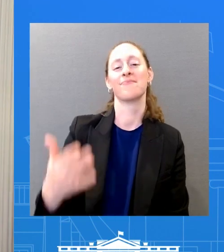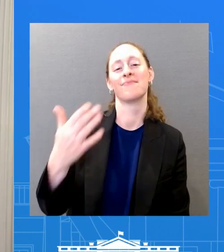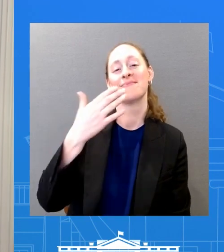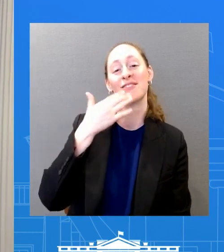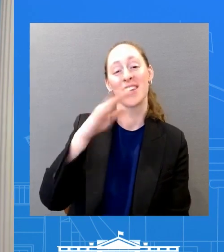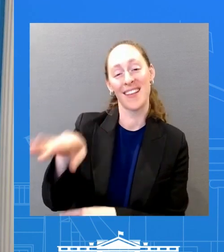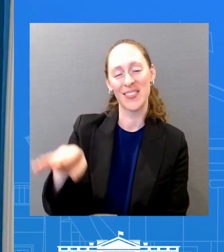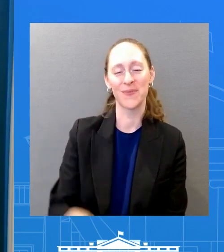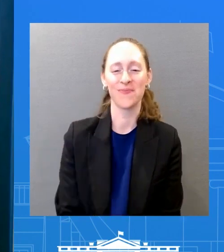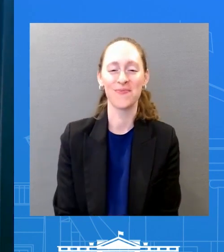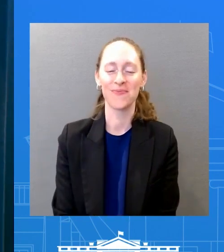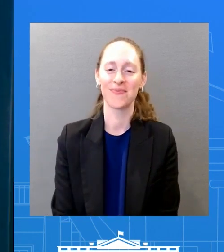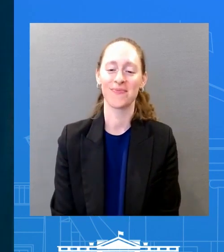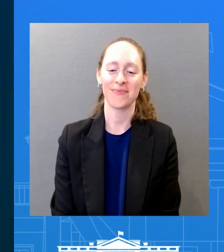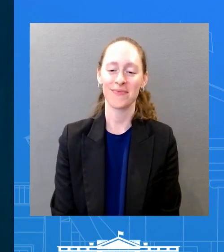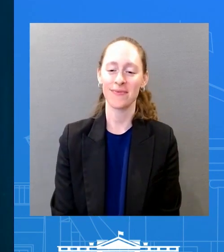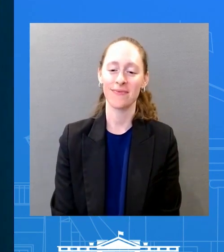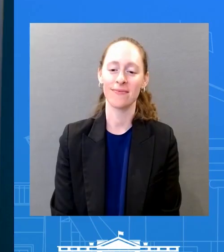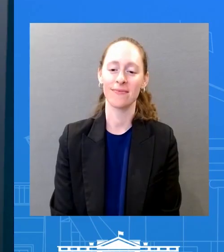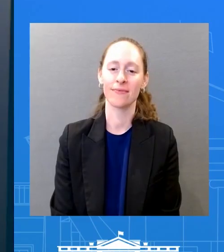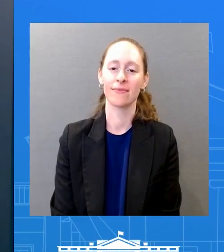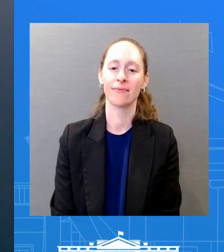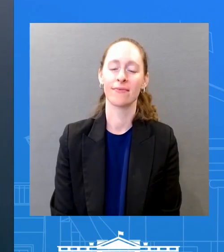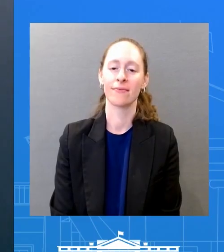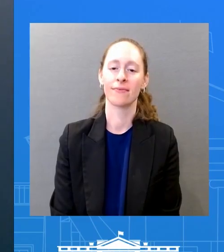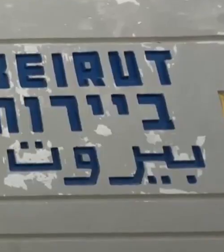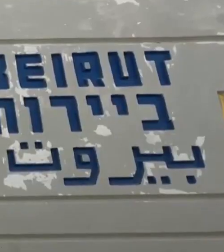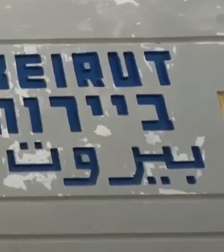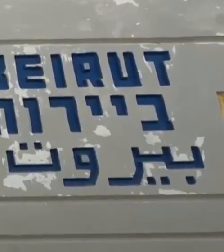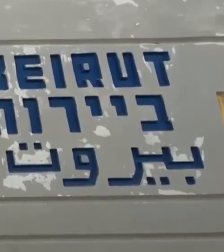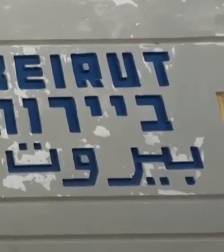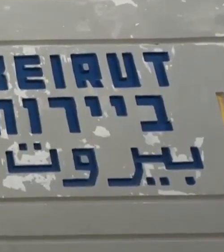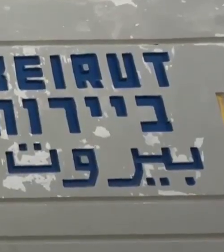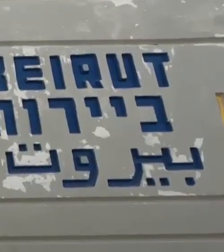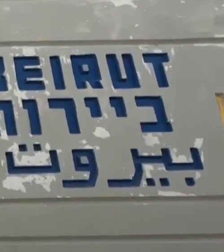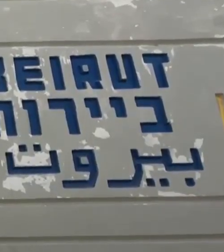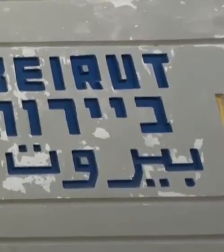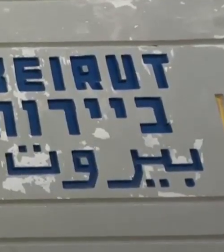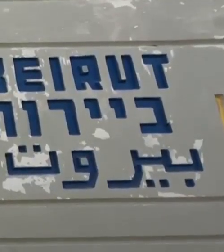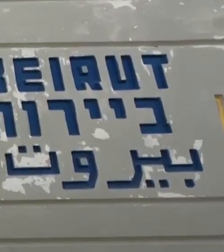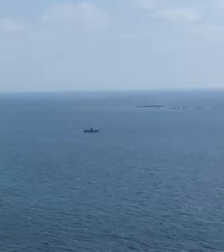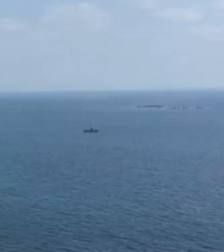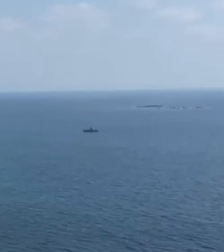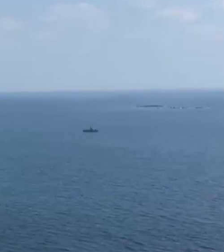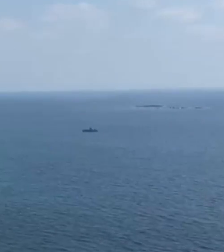Biden also voiced hope that a maritime dispute between Israel and Lebanon would soon be resolved